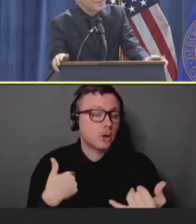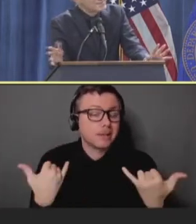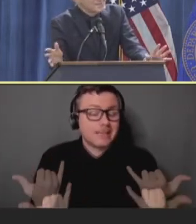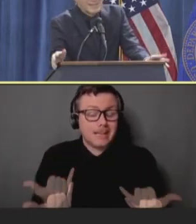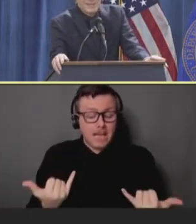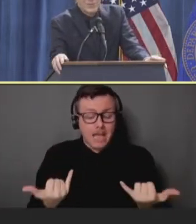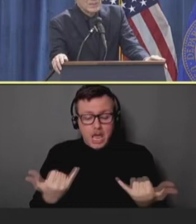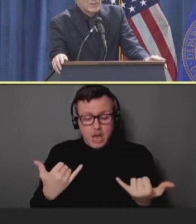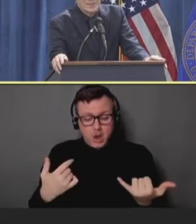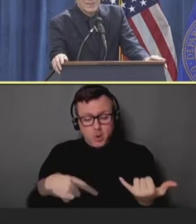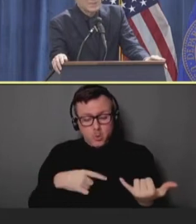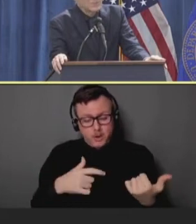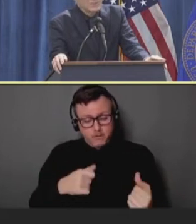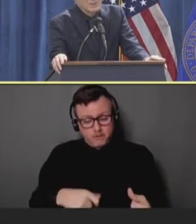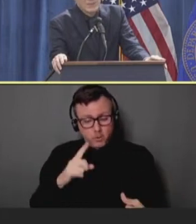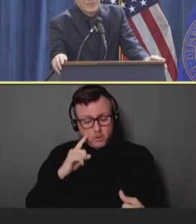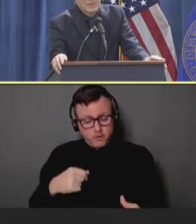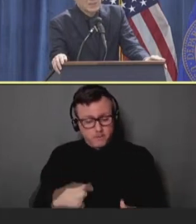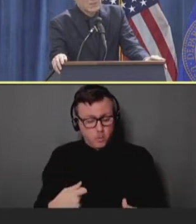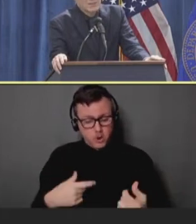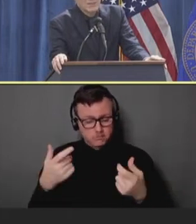This has always -- this is really touch and go.